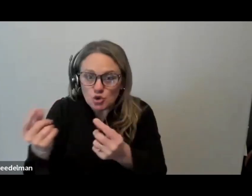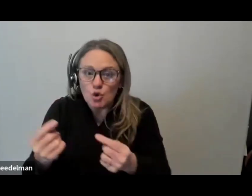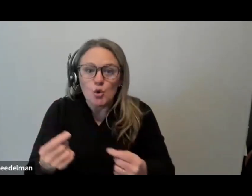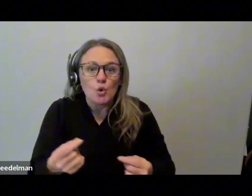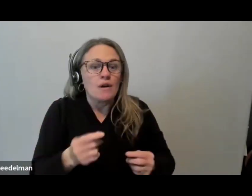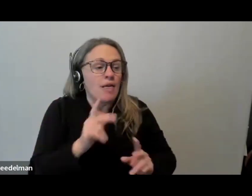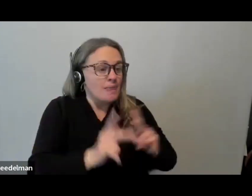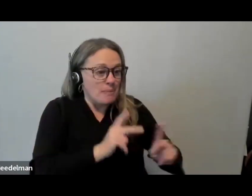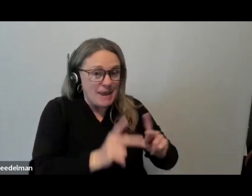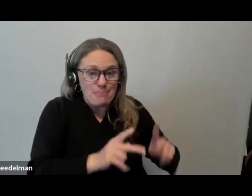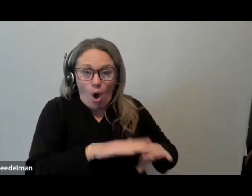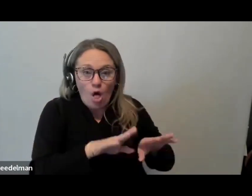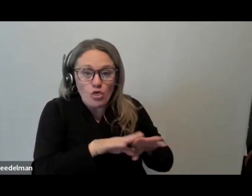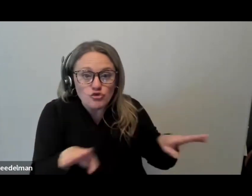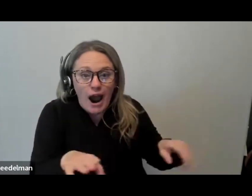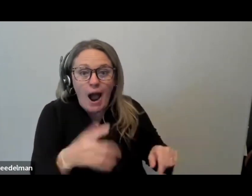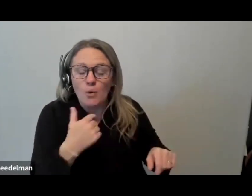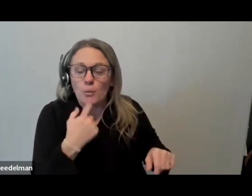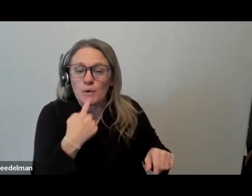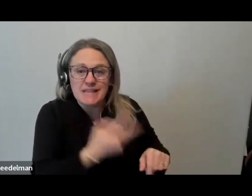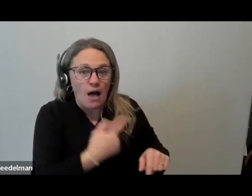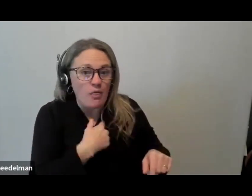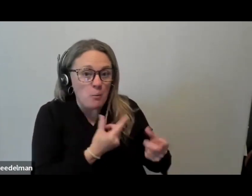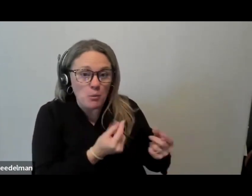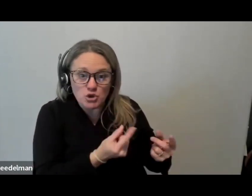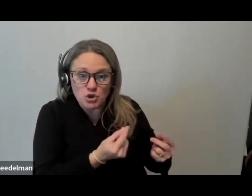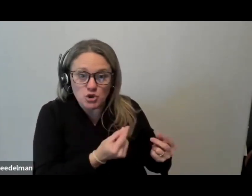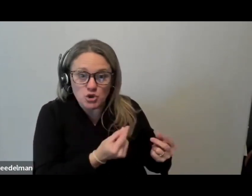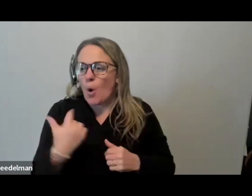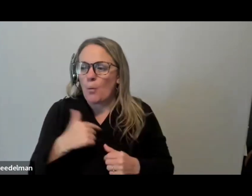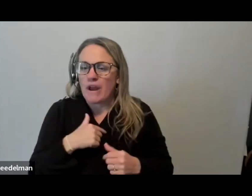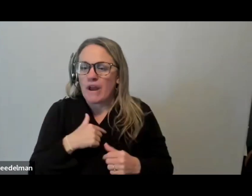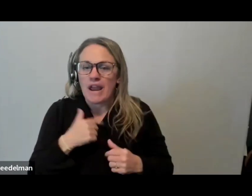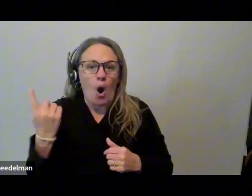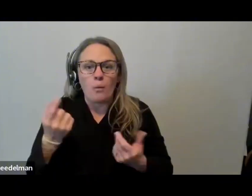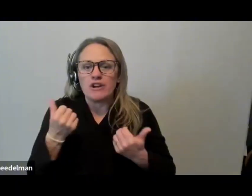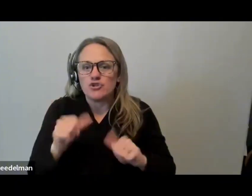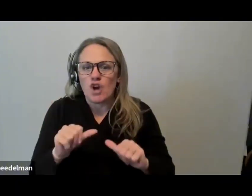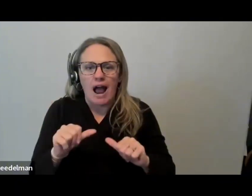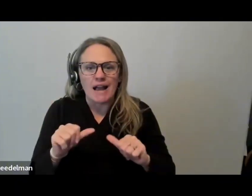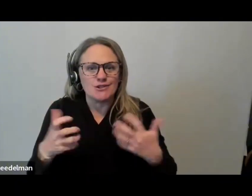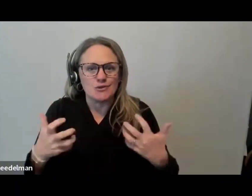And so truly every route that we can try to squeeze it in and say hey this is important, hey don't forget this is important,